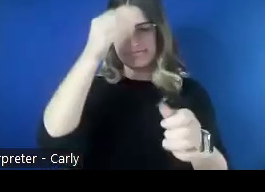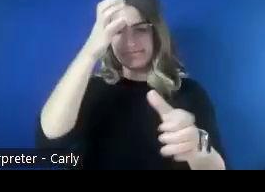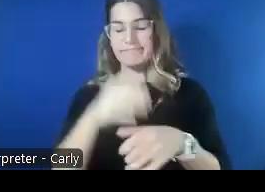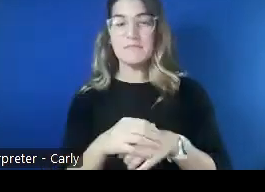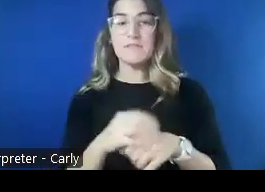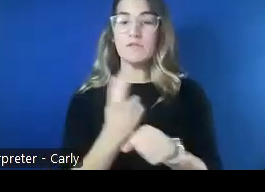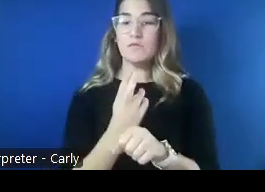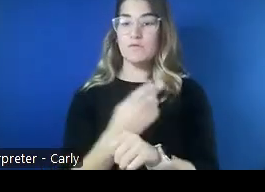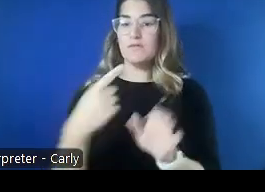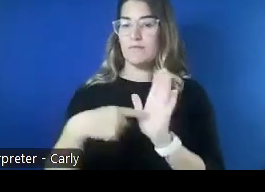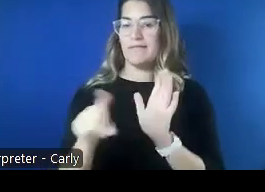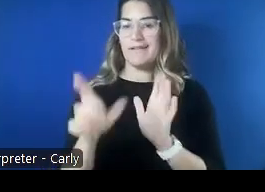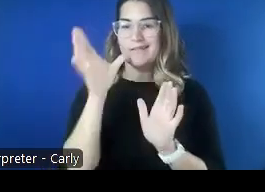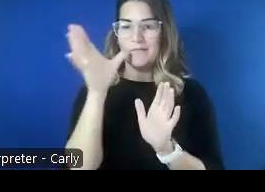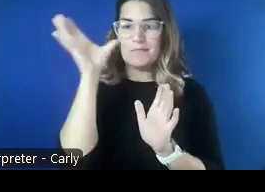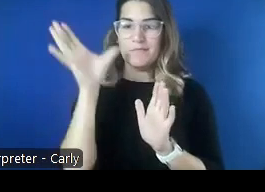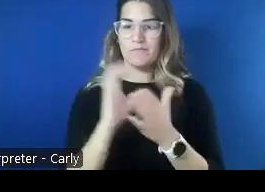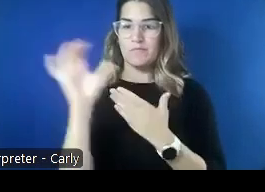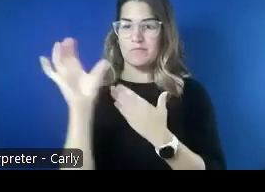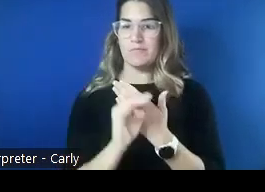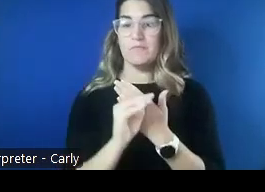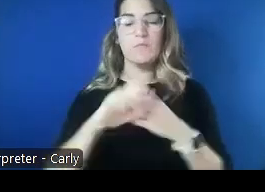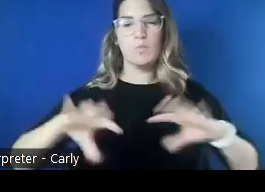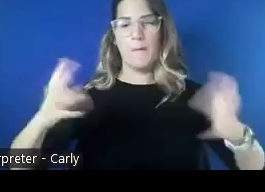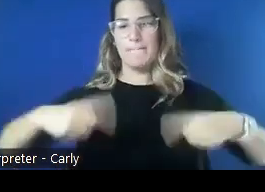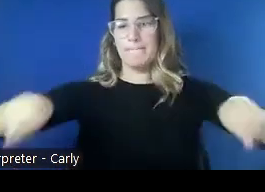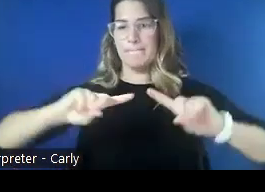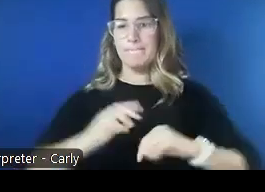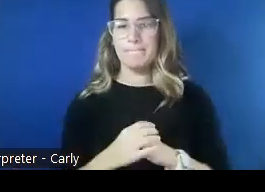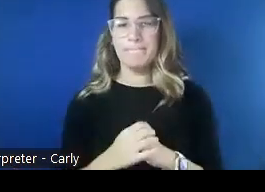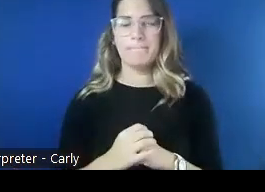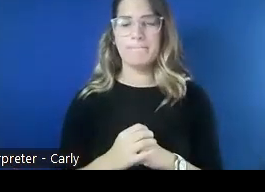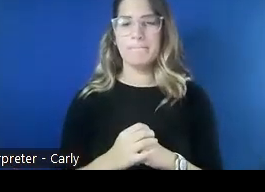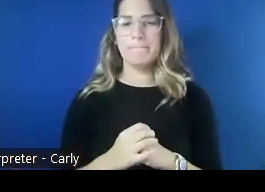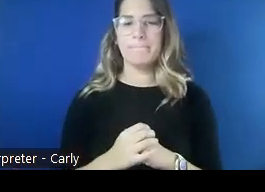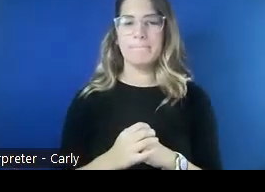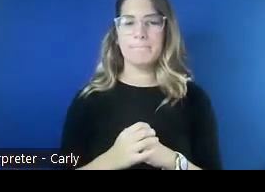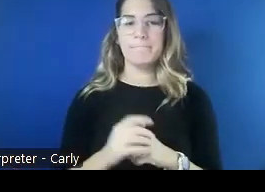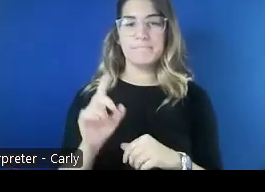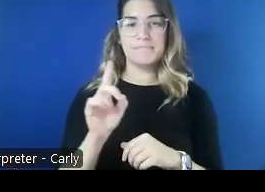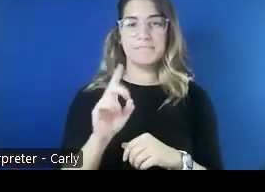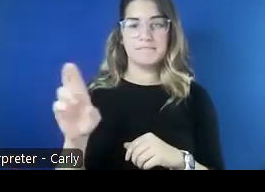curriculum we do that in a group format um Dr Jess Keith is over our Ruby parent training